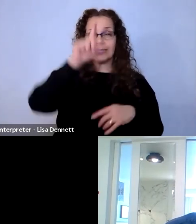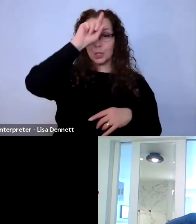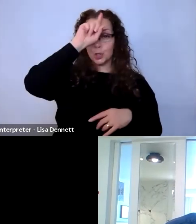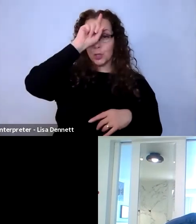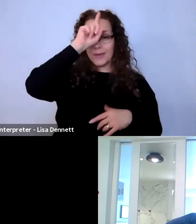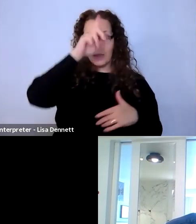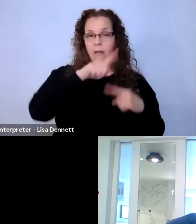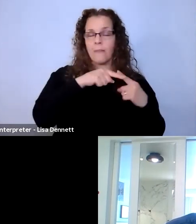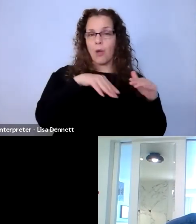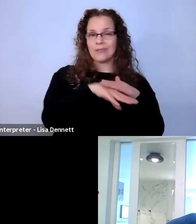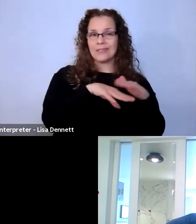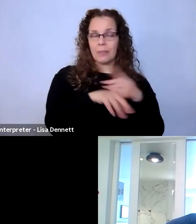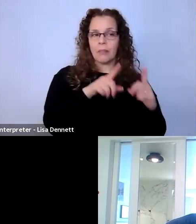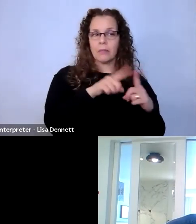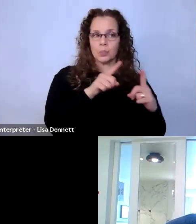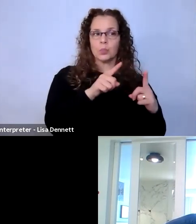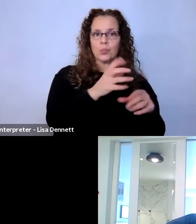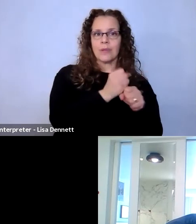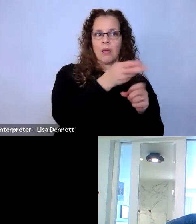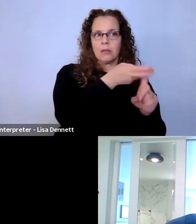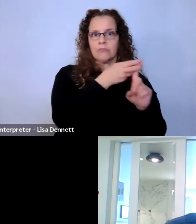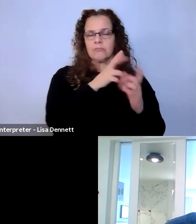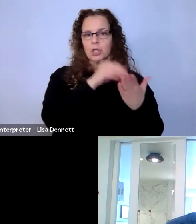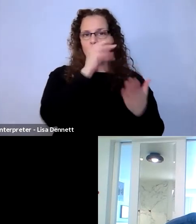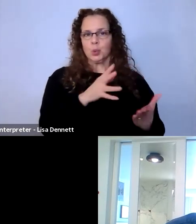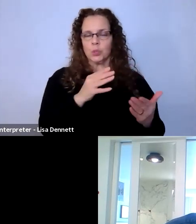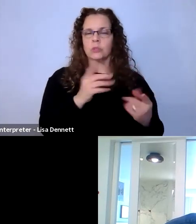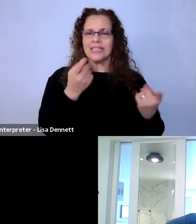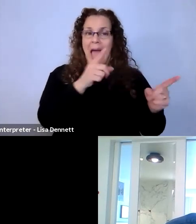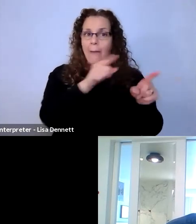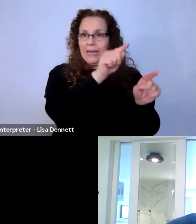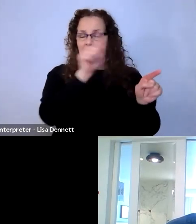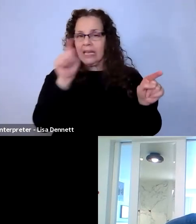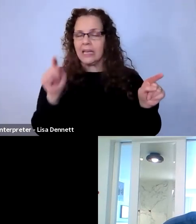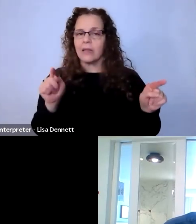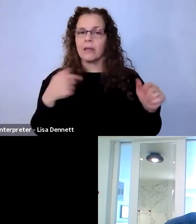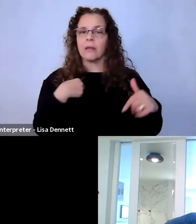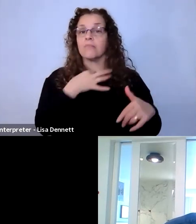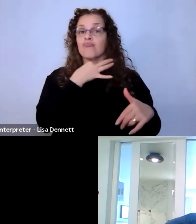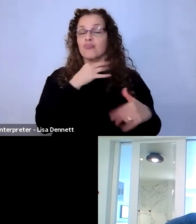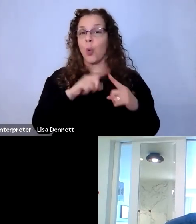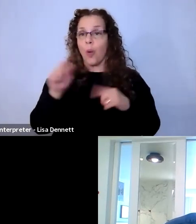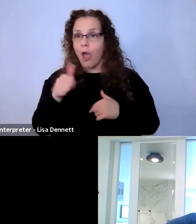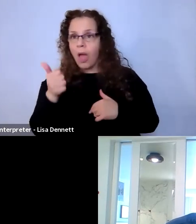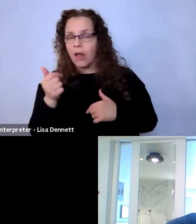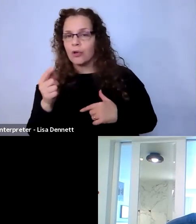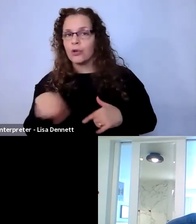To get their students interested, so it is happening elsewhere we'd love to know where else it's happening, the next frontier for teach access